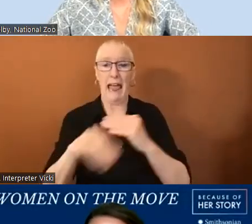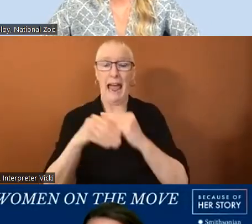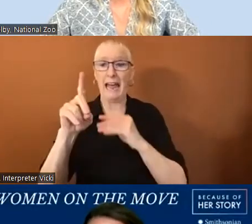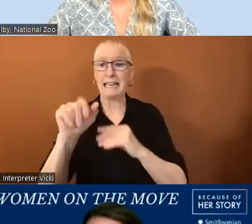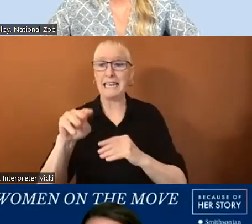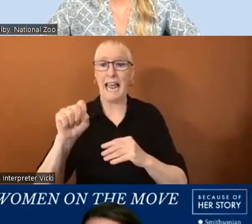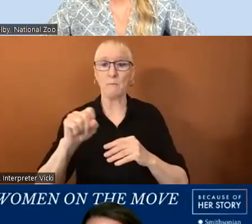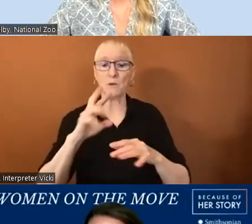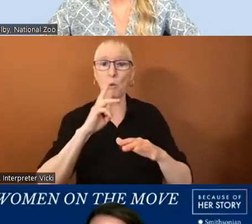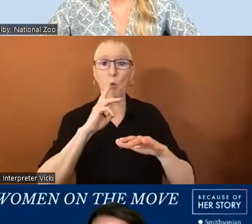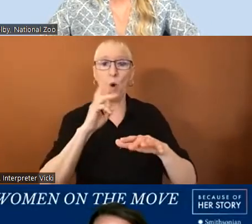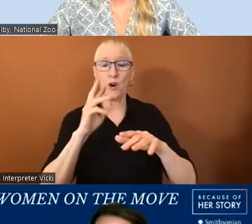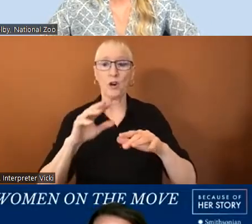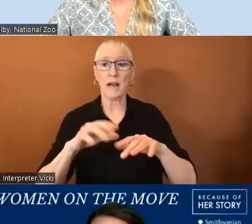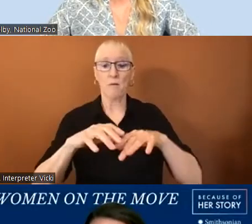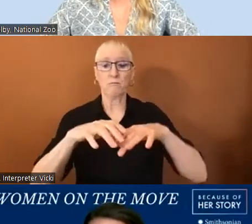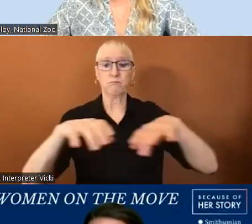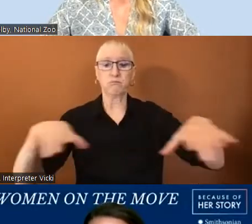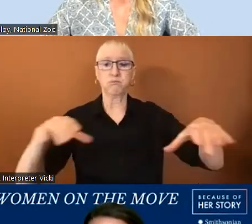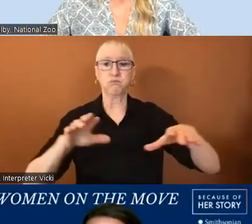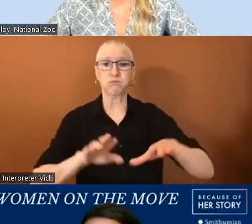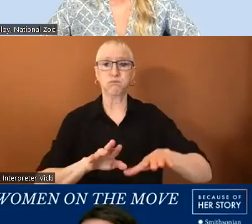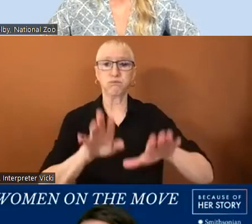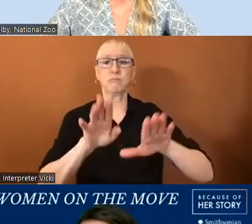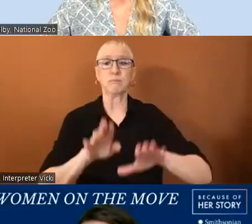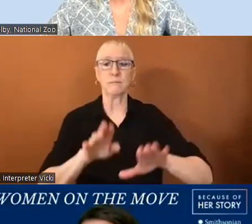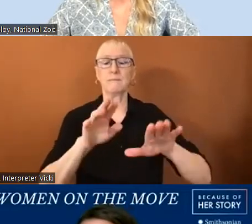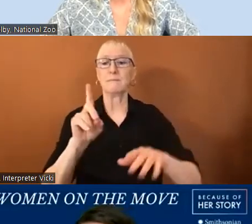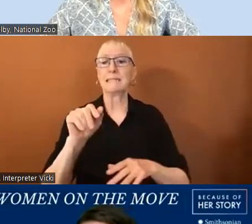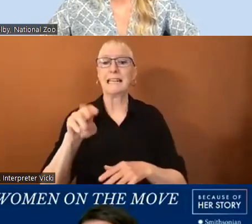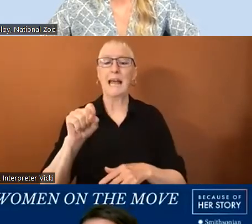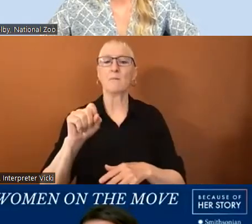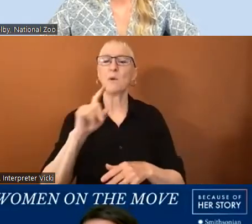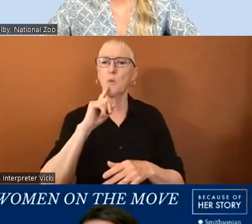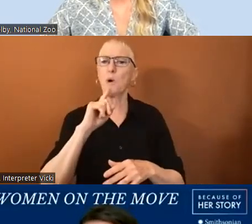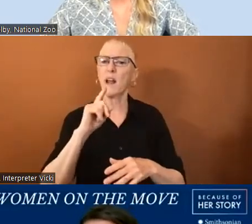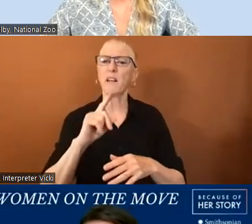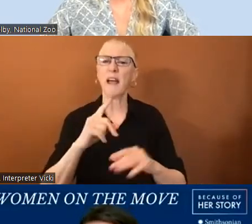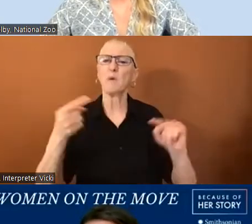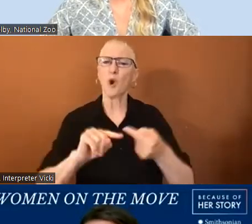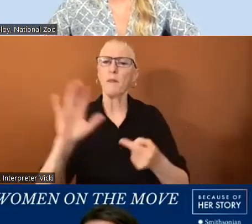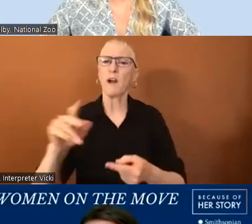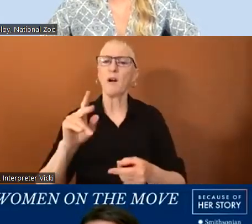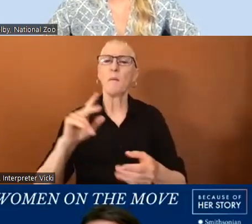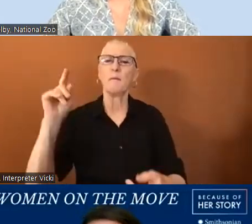much now. Most of them were pre-existing, but dams were a big detriment to their population. >>Shelby: Wow,